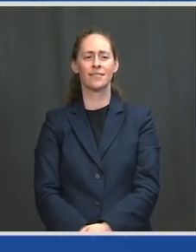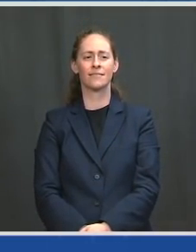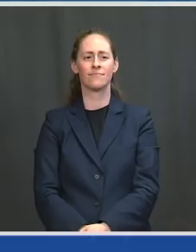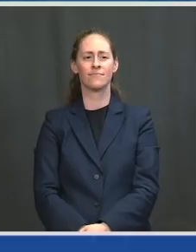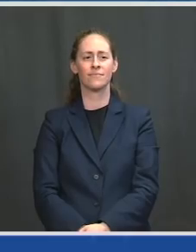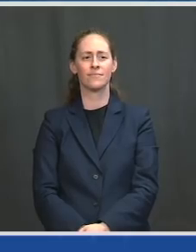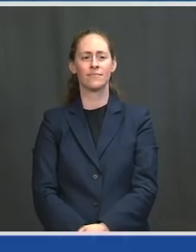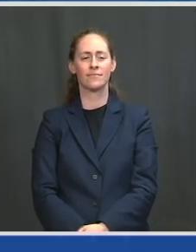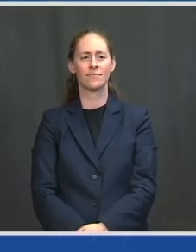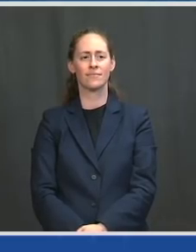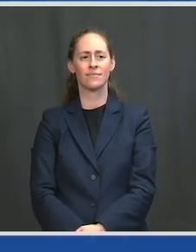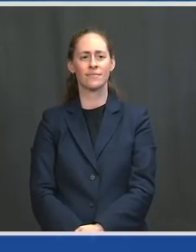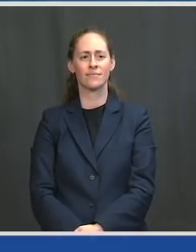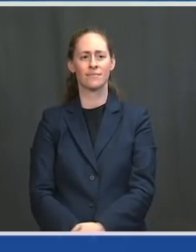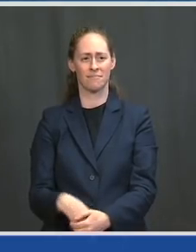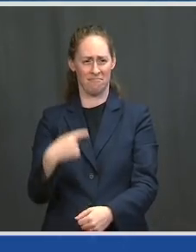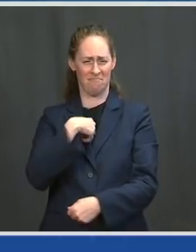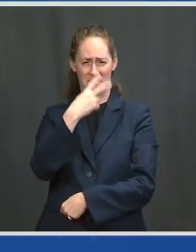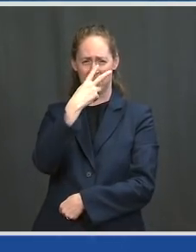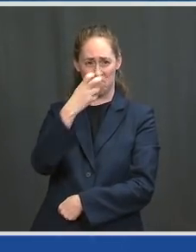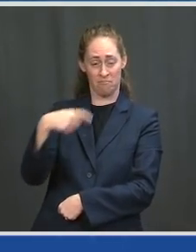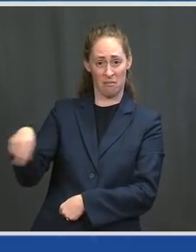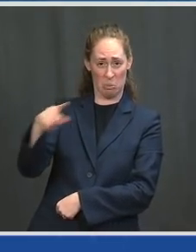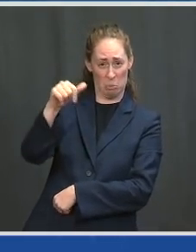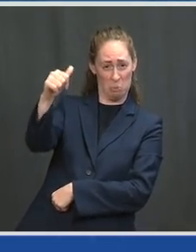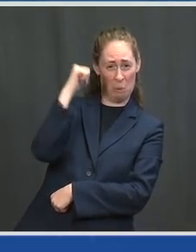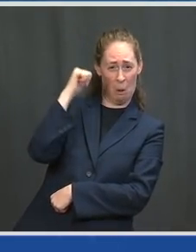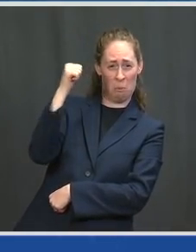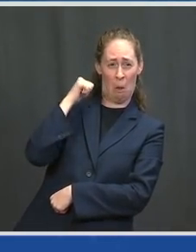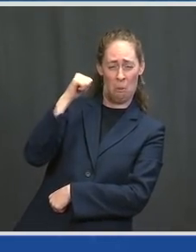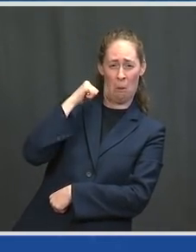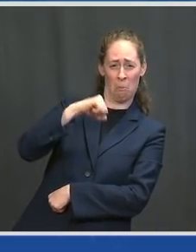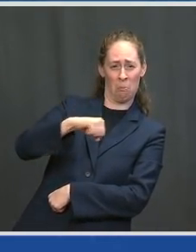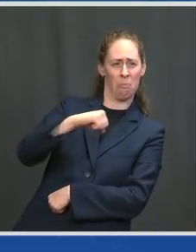who will refuse to get vaccinated. You keep hearing about how Republicans wont -- and this.